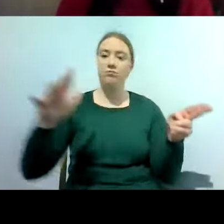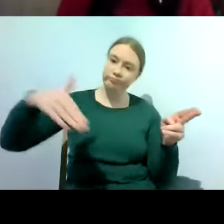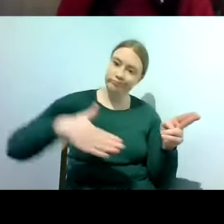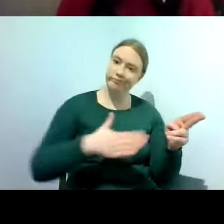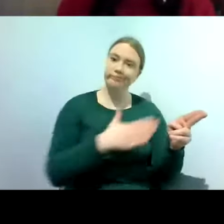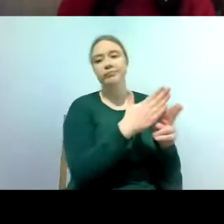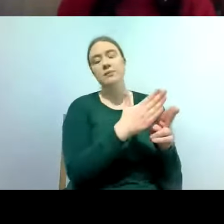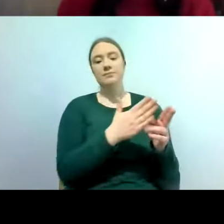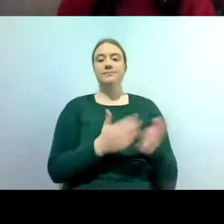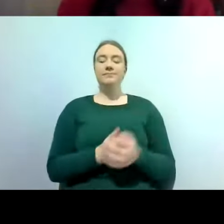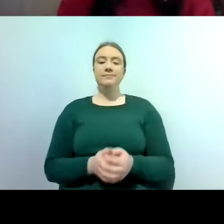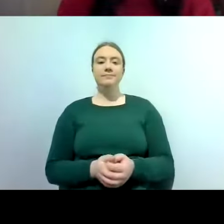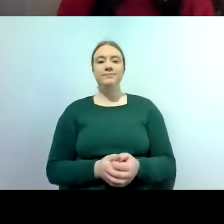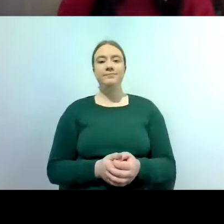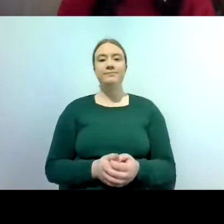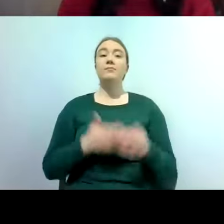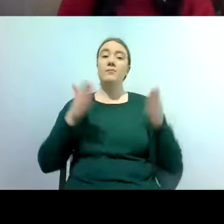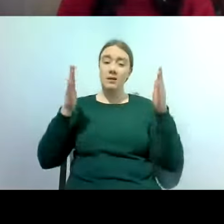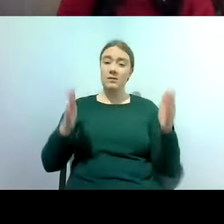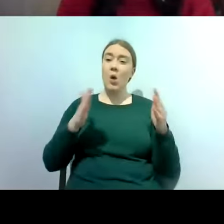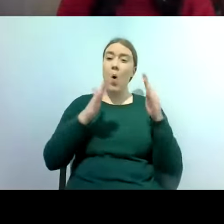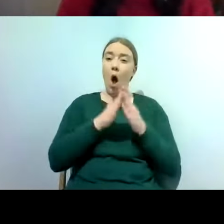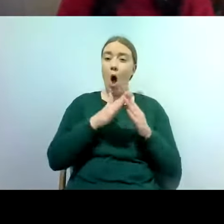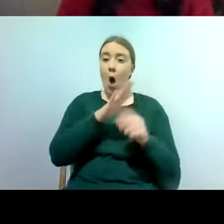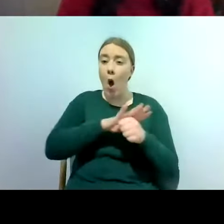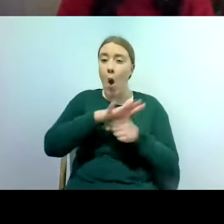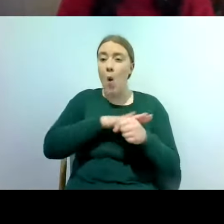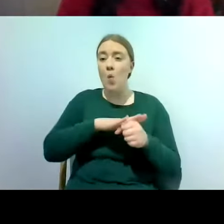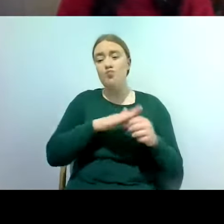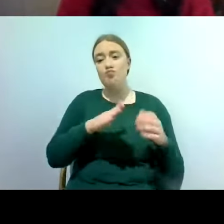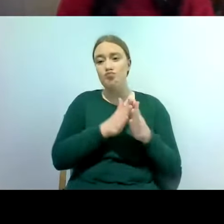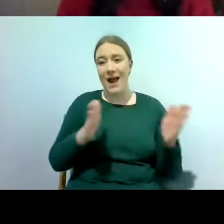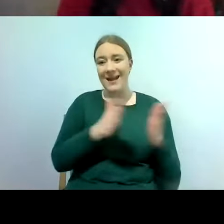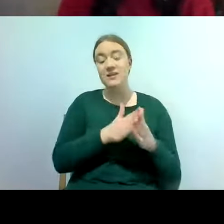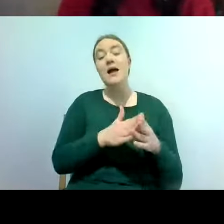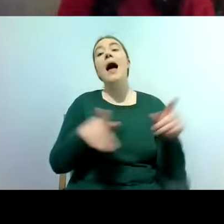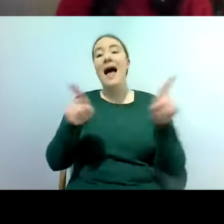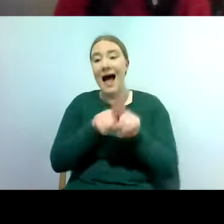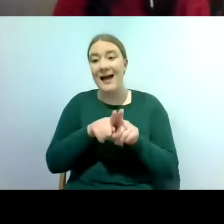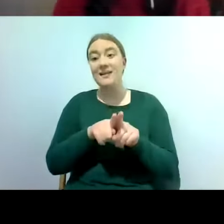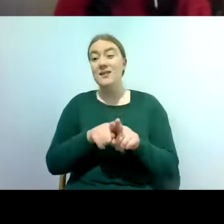and then some of the metrics i'll talk about is total movement and this is a measure of activity